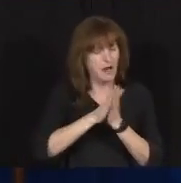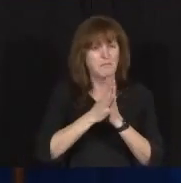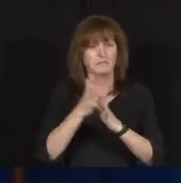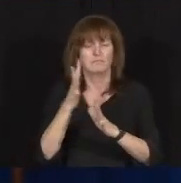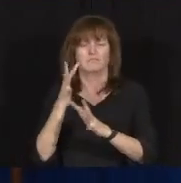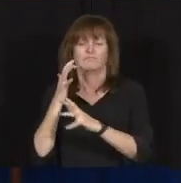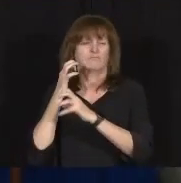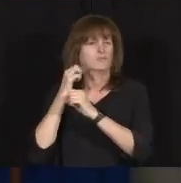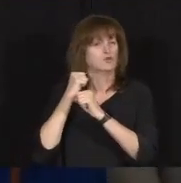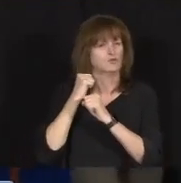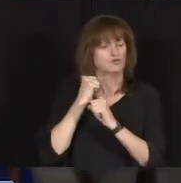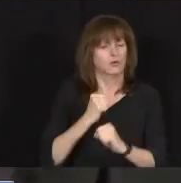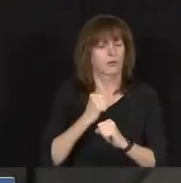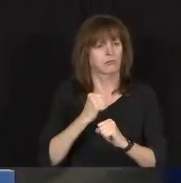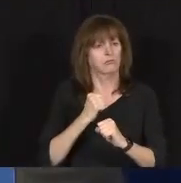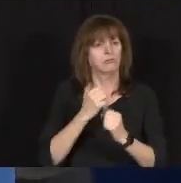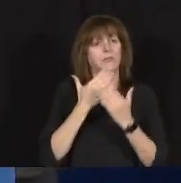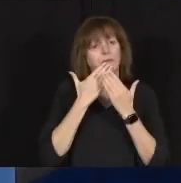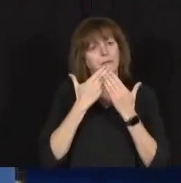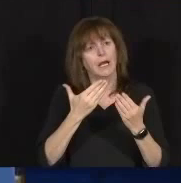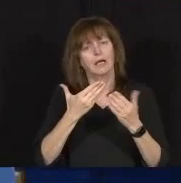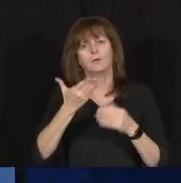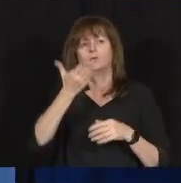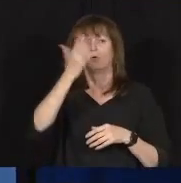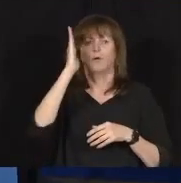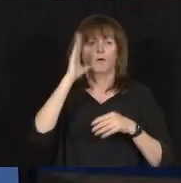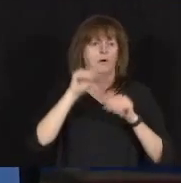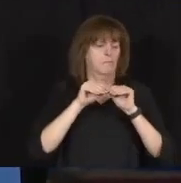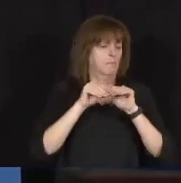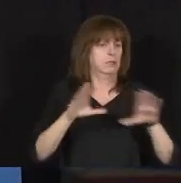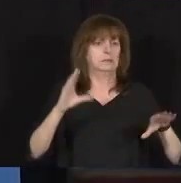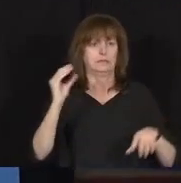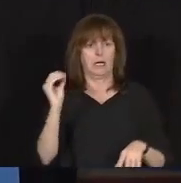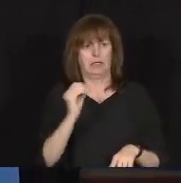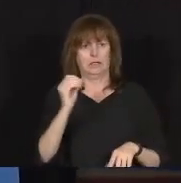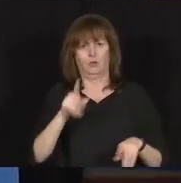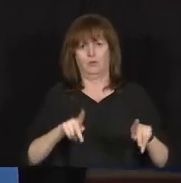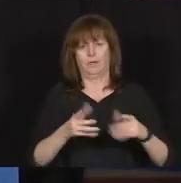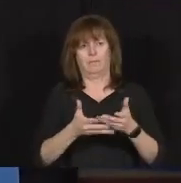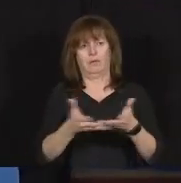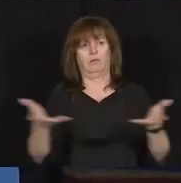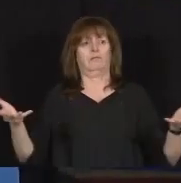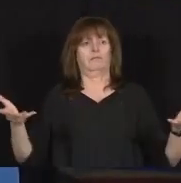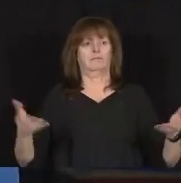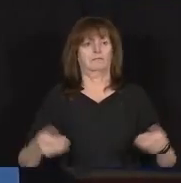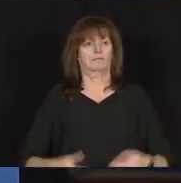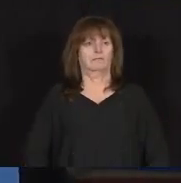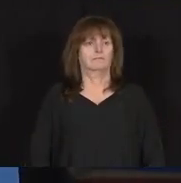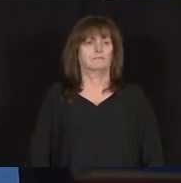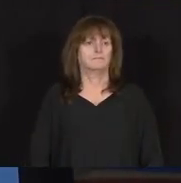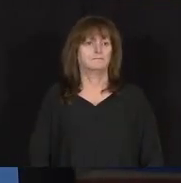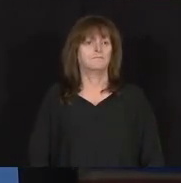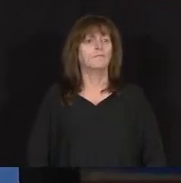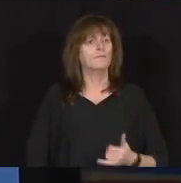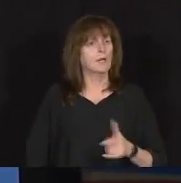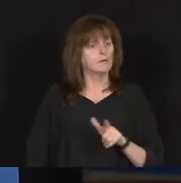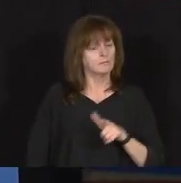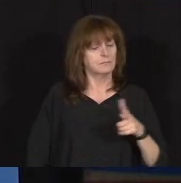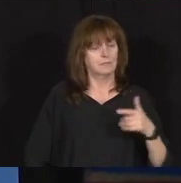PEAKER: Y ou, Premier. W e are truly living in extraordinary times. Times are